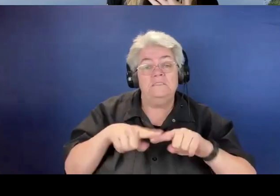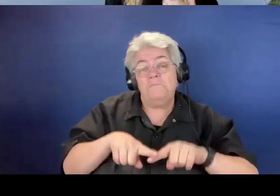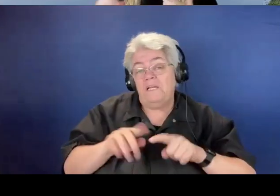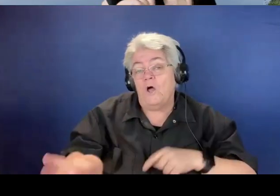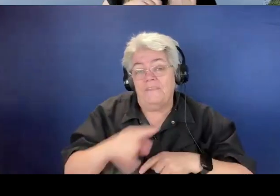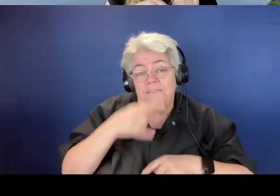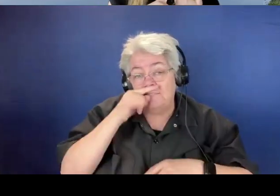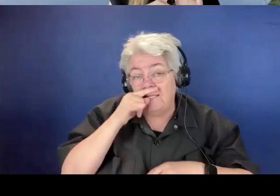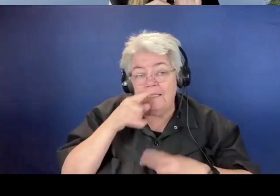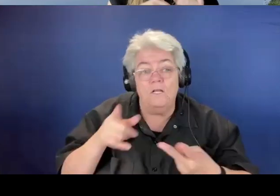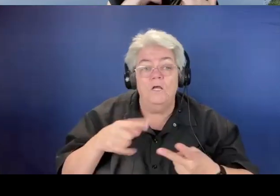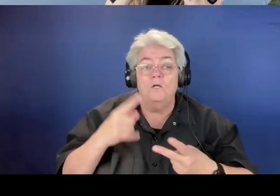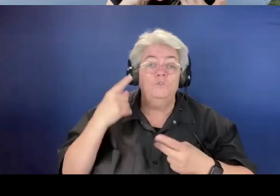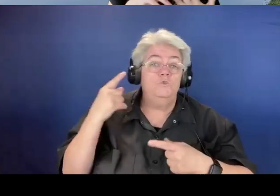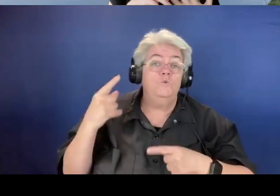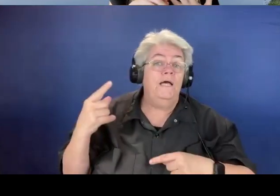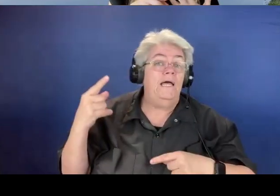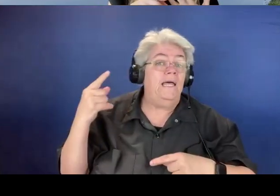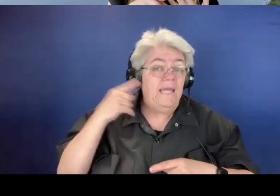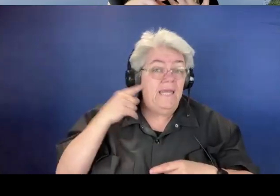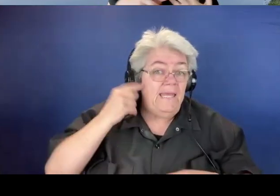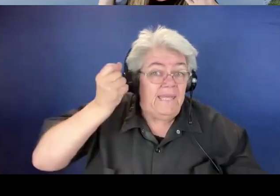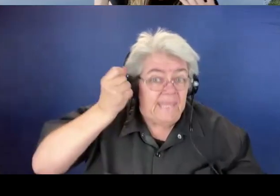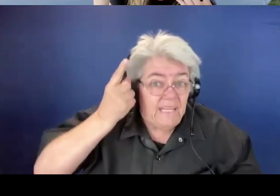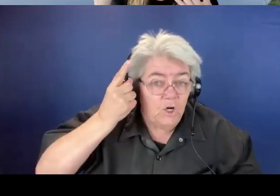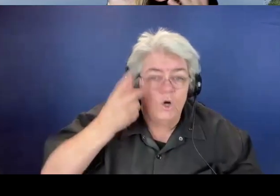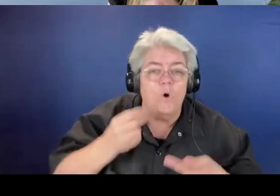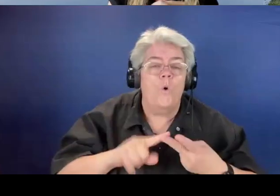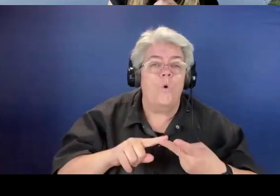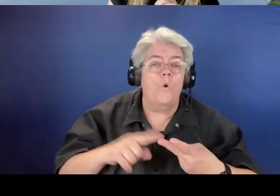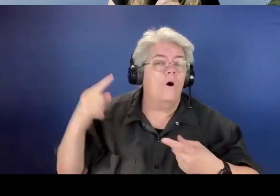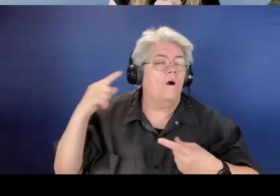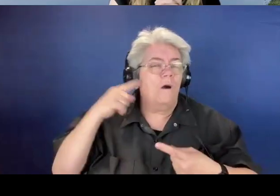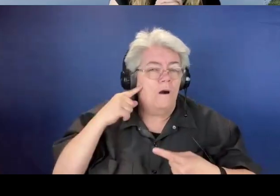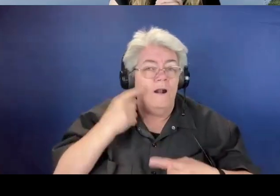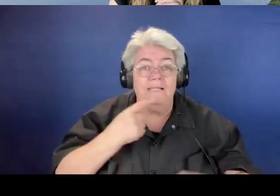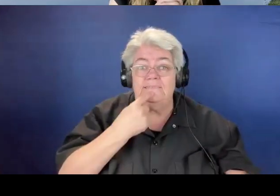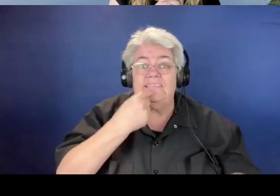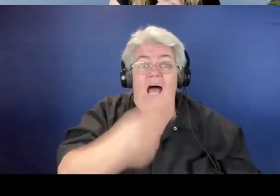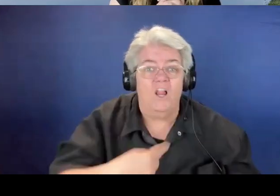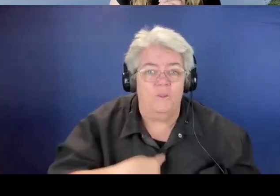either want them to detect the sound or to identify the sound and tell you back the sound. This can look different.